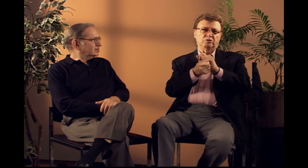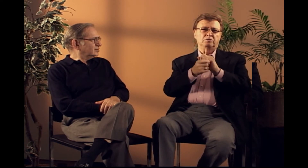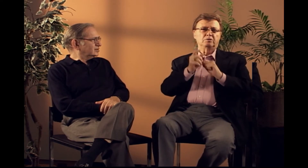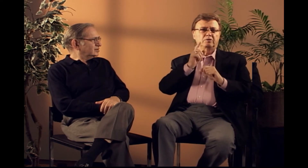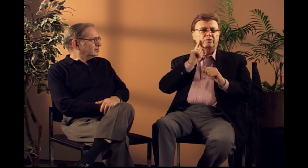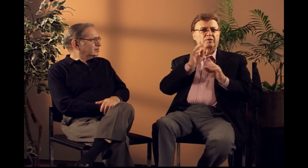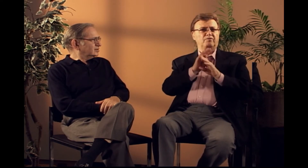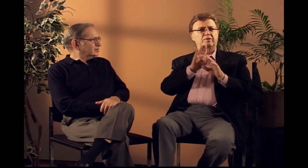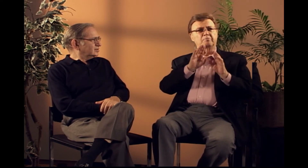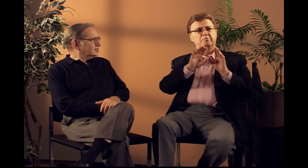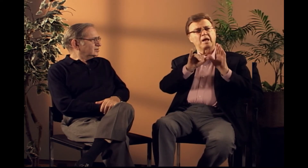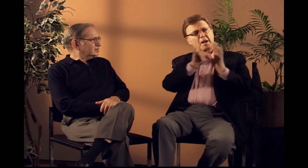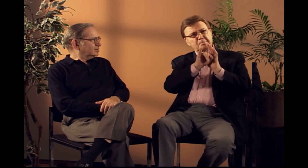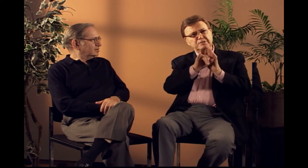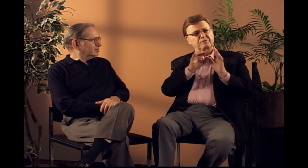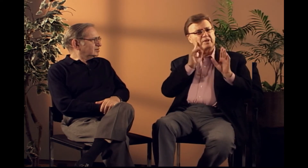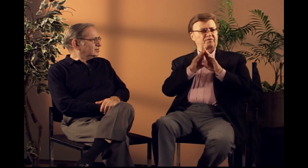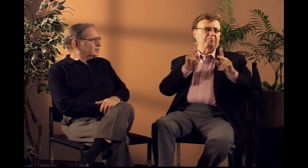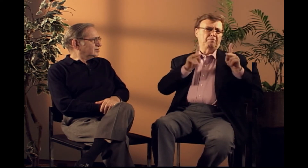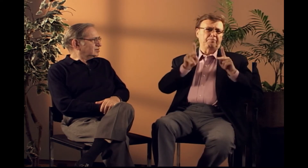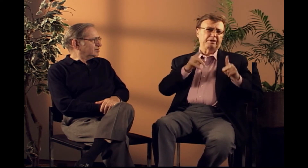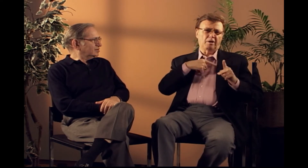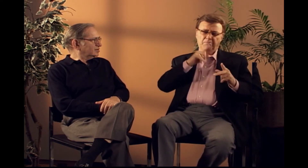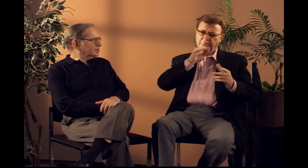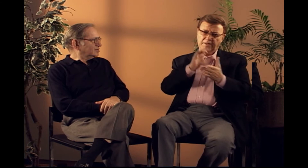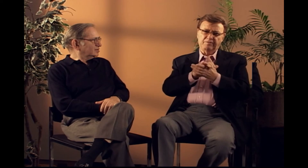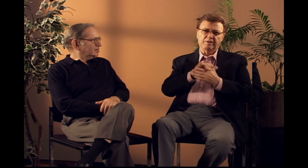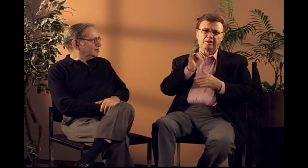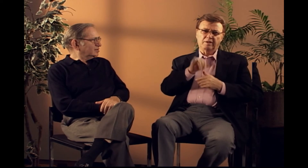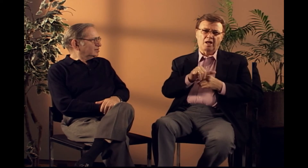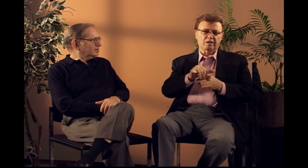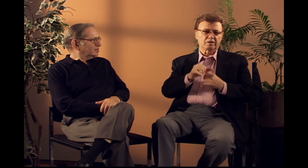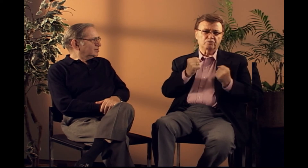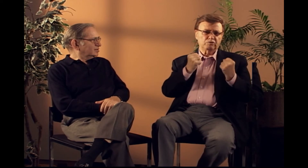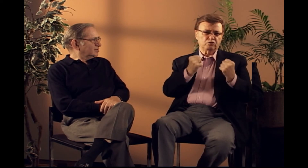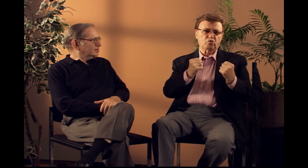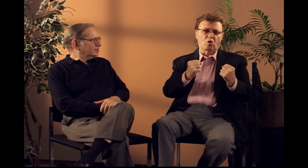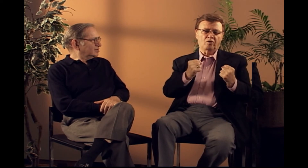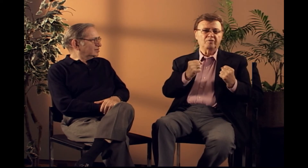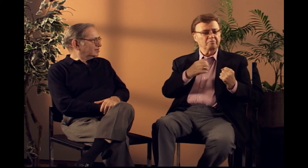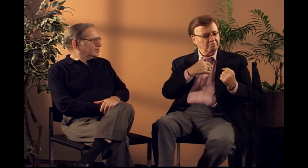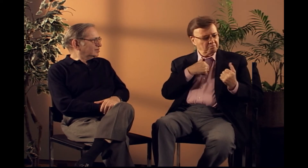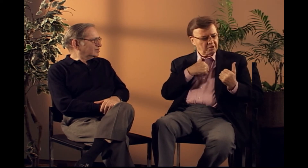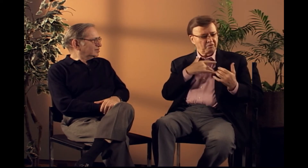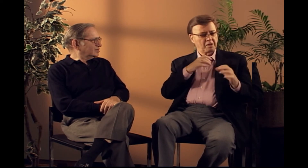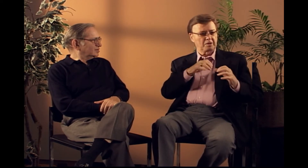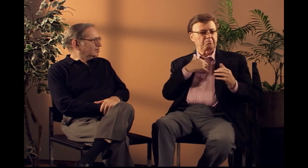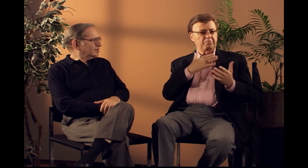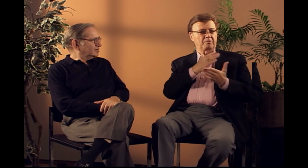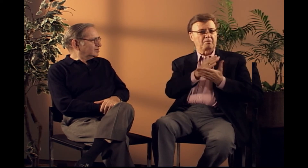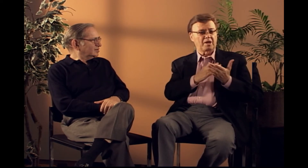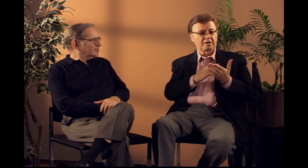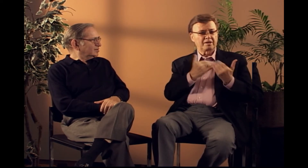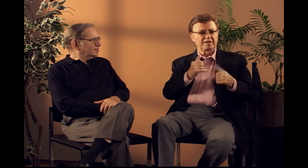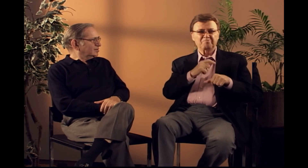NTD plays a profound role in helping to change the image of deaf people. And I believe that, and believe in it